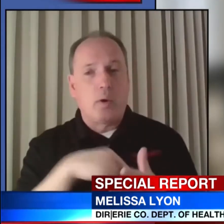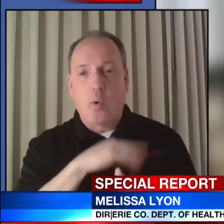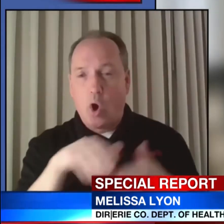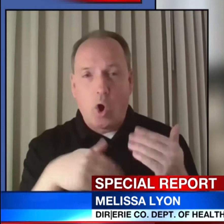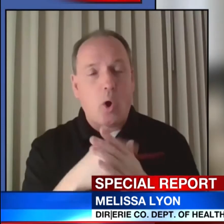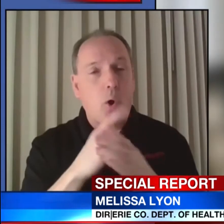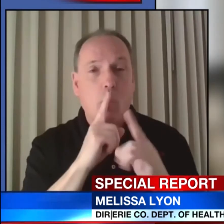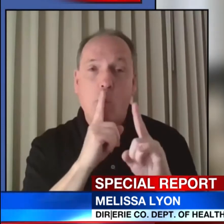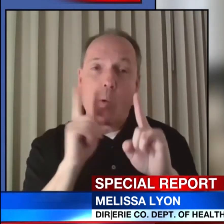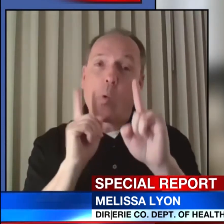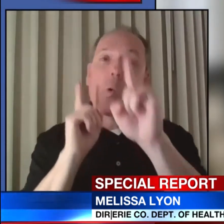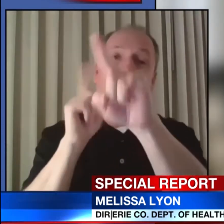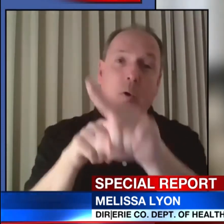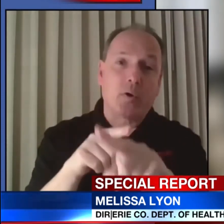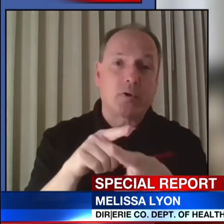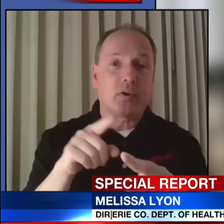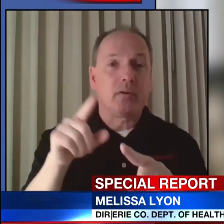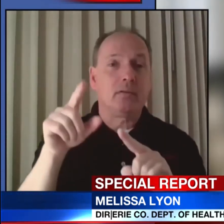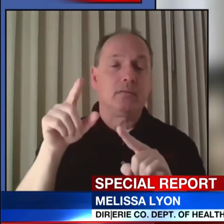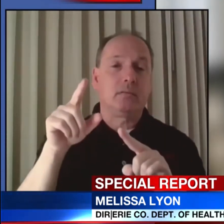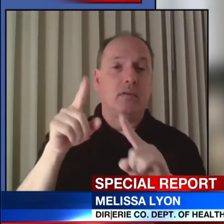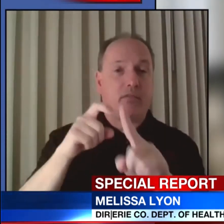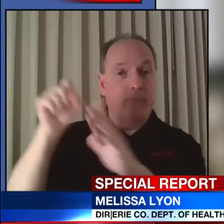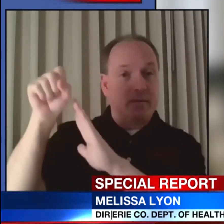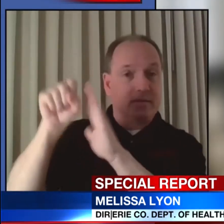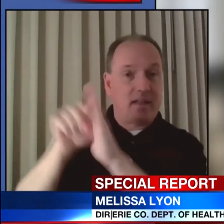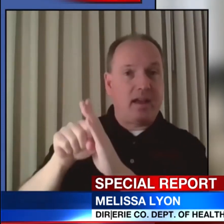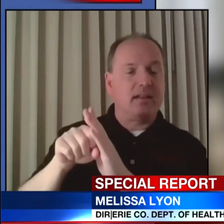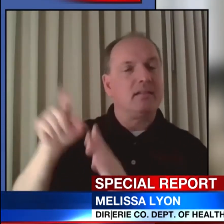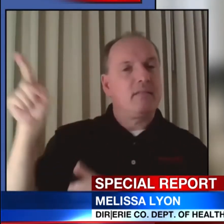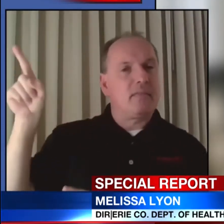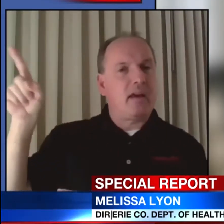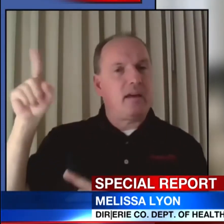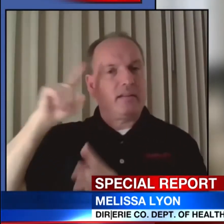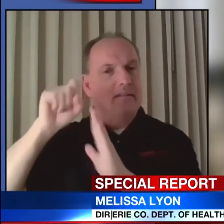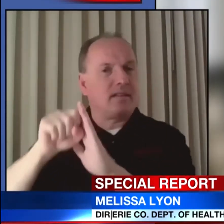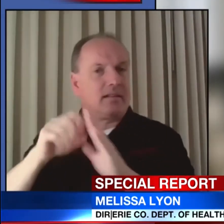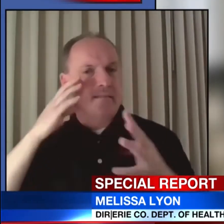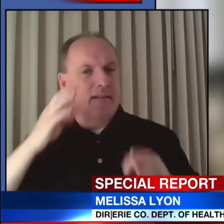CHANGE AGAIN. PRIOR TO THIS, WHAT WOULD